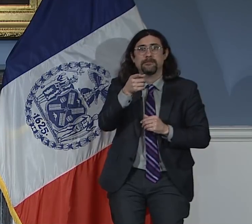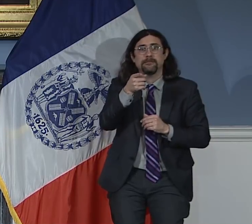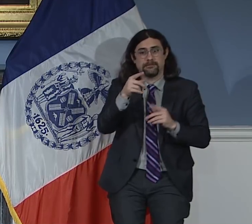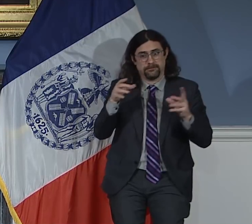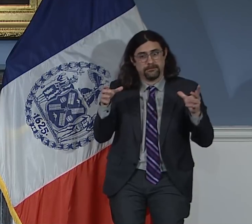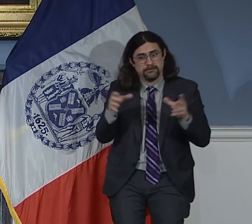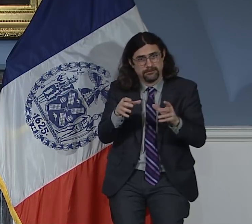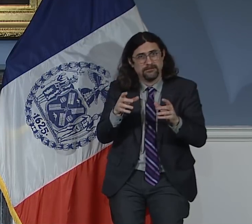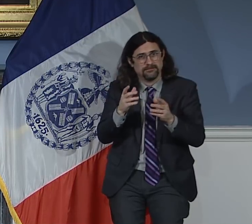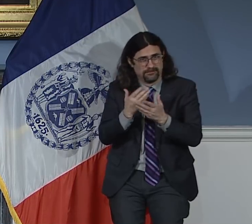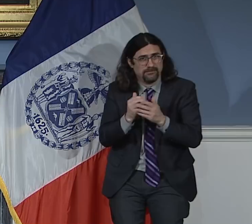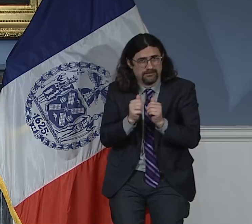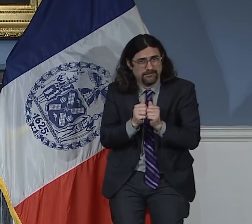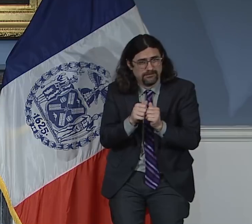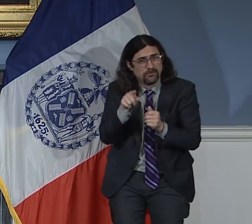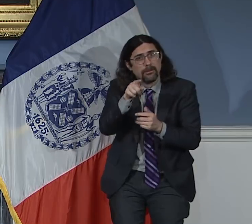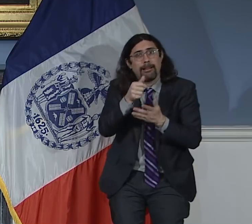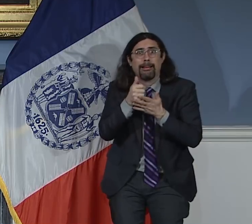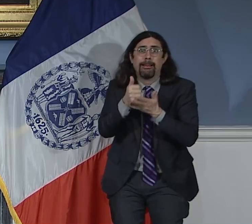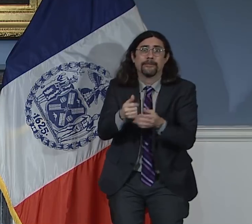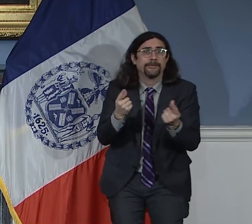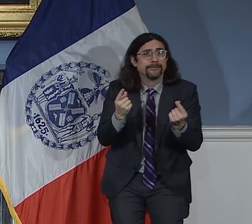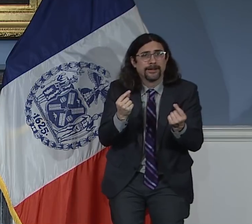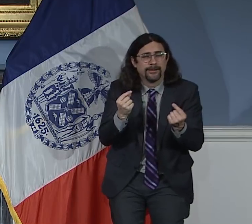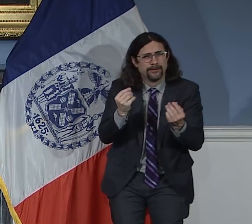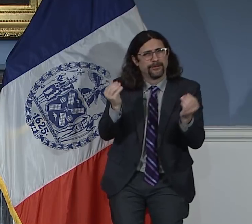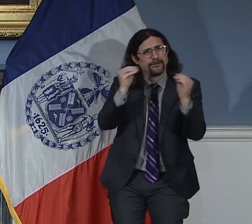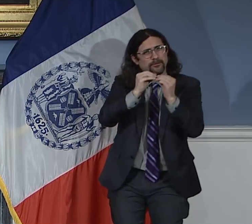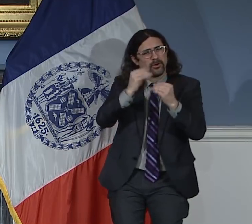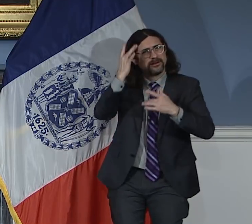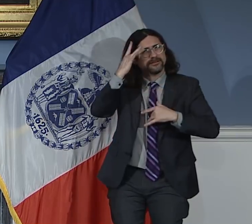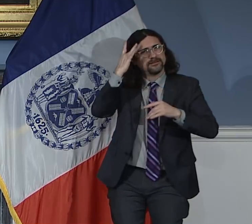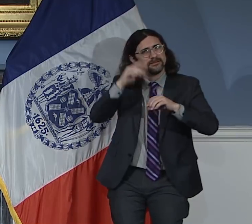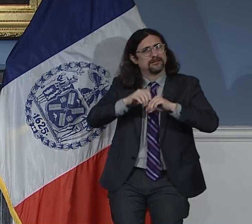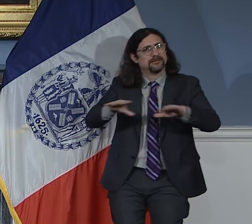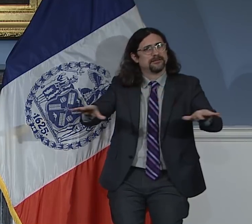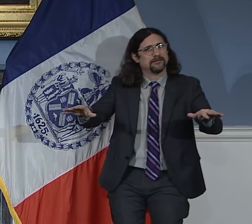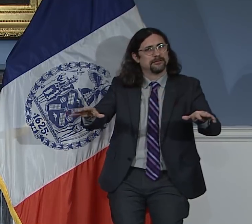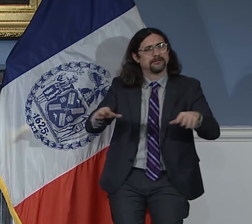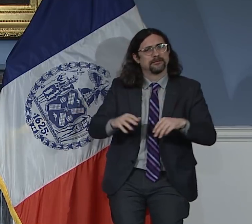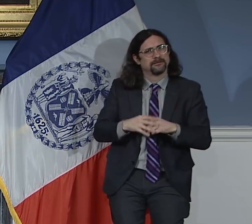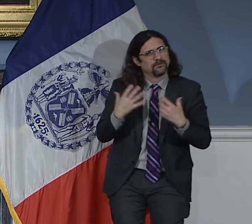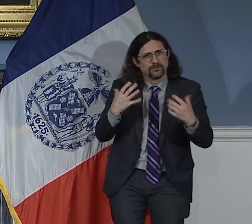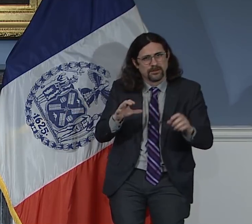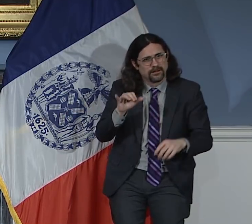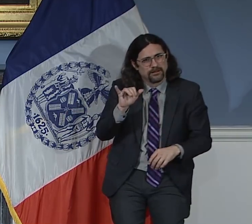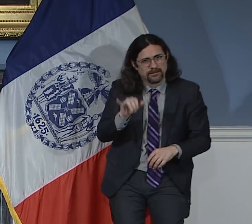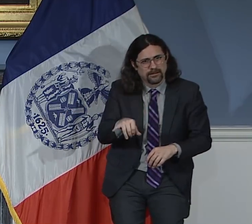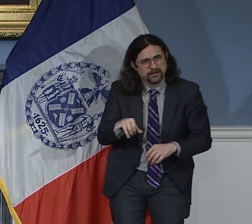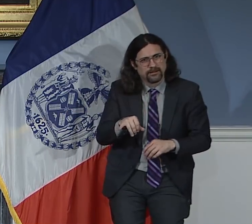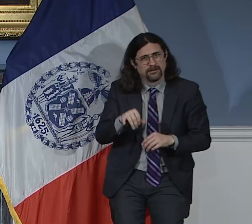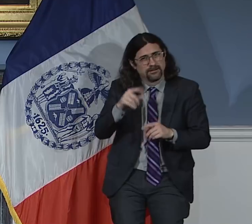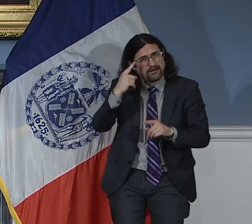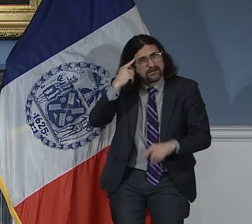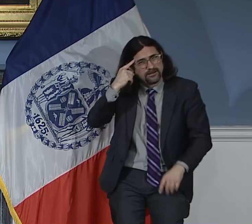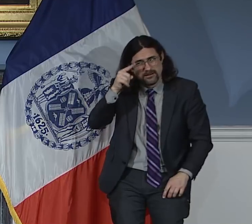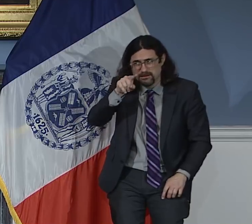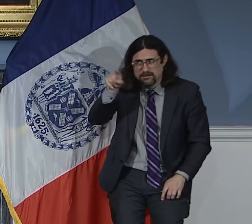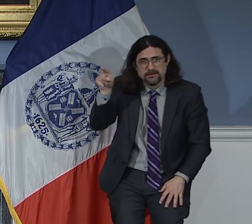TO CAUSE THIS DISEASE TO SPREAD. YOU KNOW WHO WILL BE IN DANGER. OUR SENIORS AND THOSE WHO ALREADY REA ADELING WITH SERIOUS HEALTH